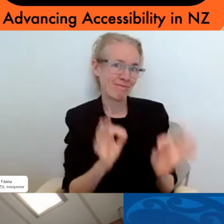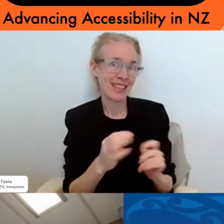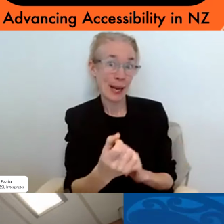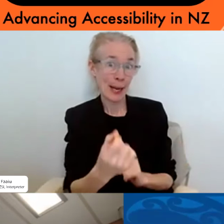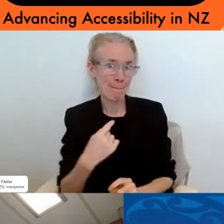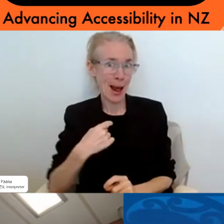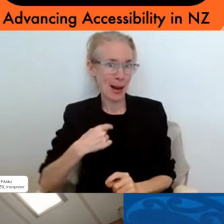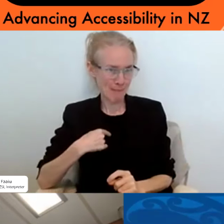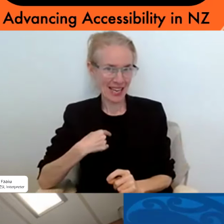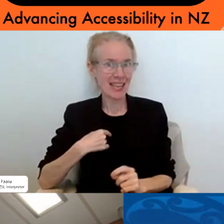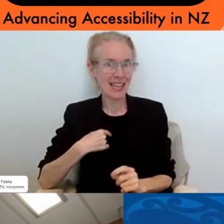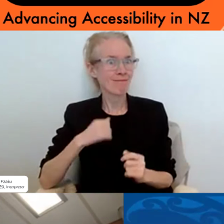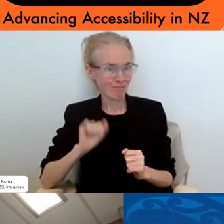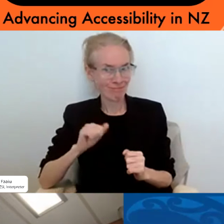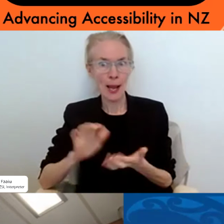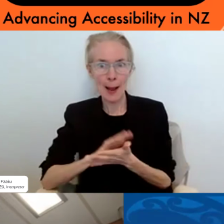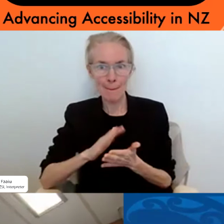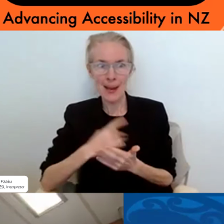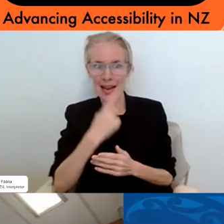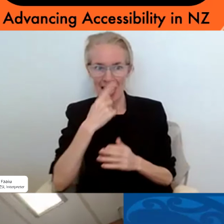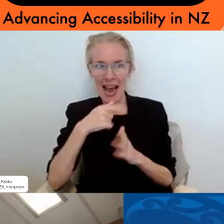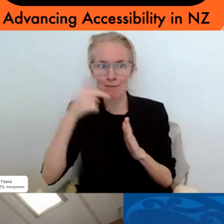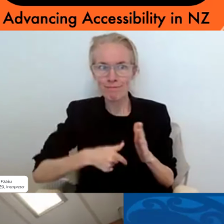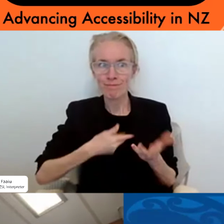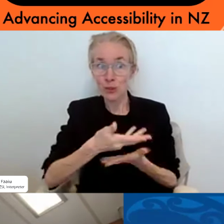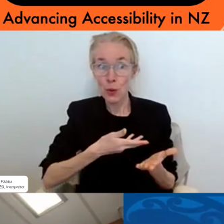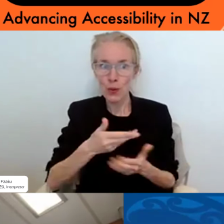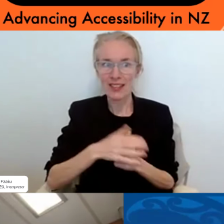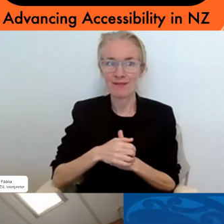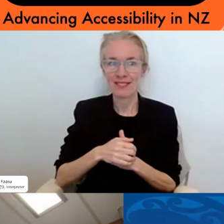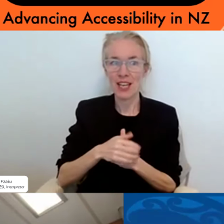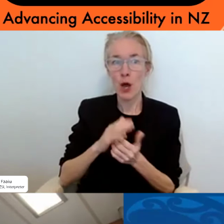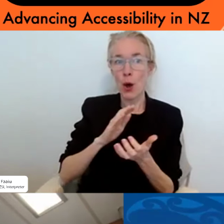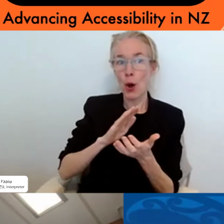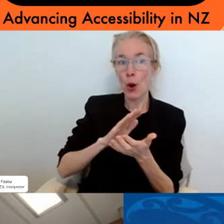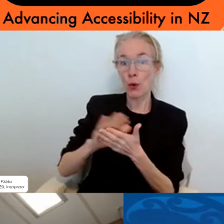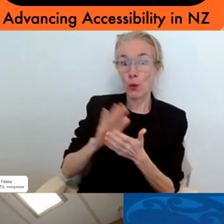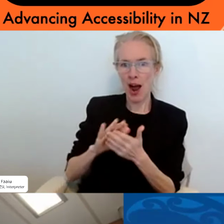to talk more. I know our friend won't be too shy in coming forward.